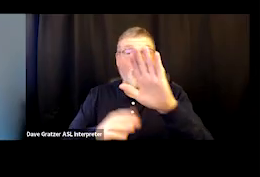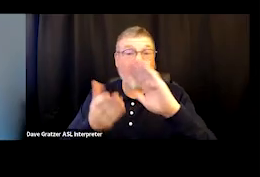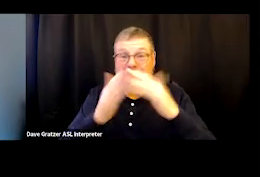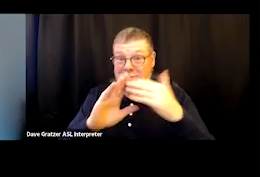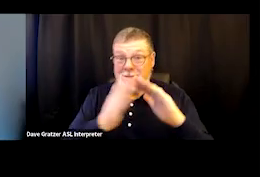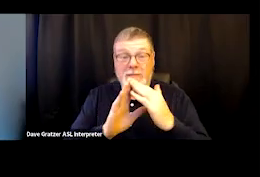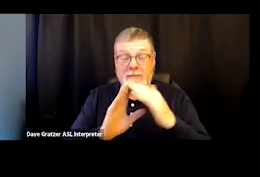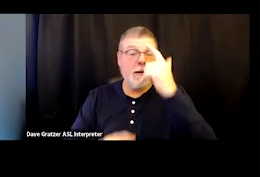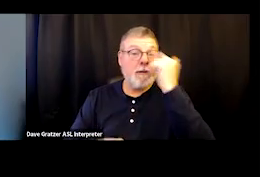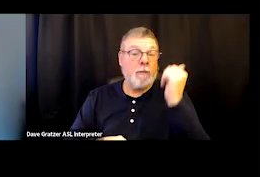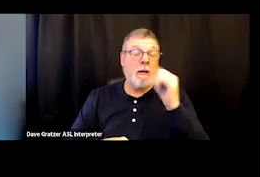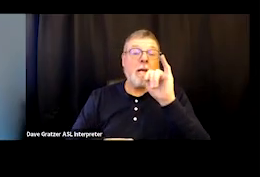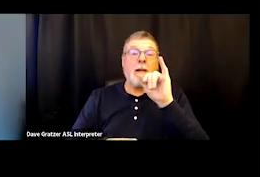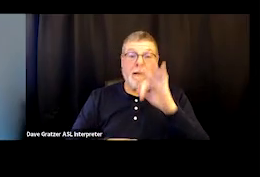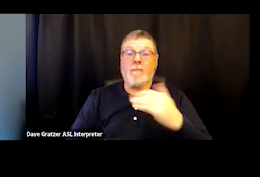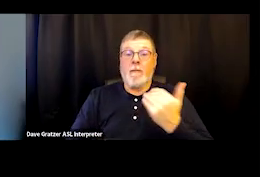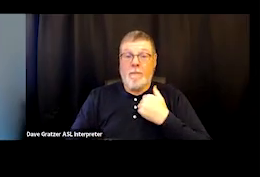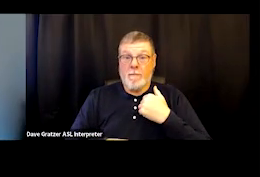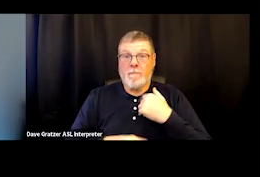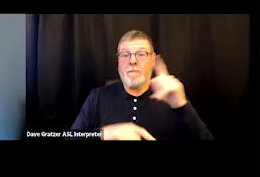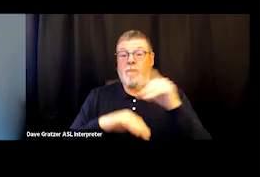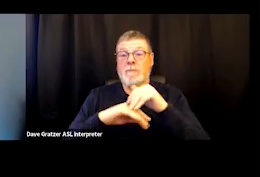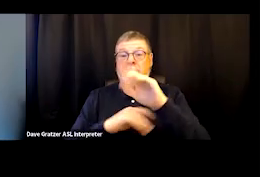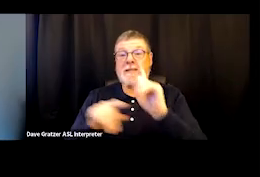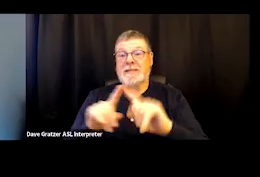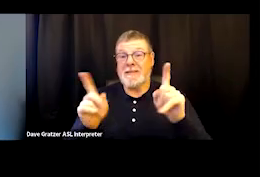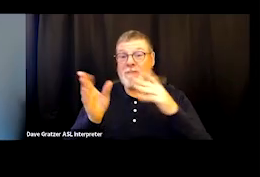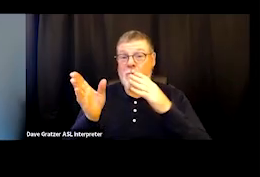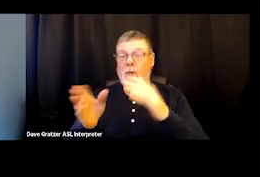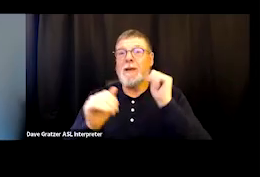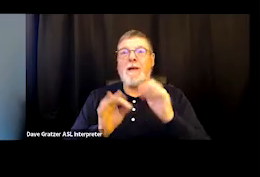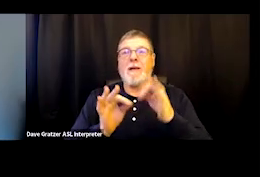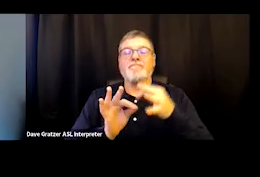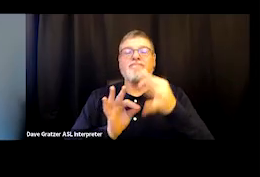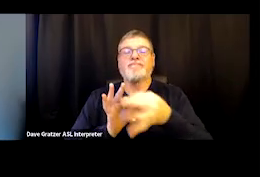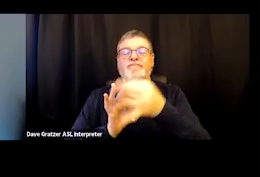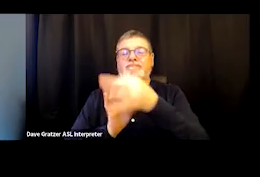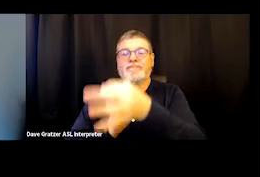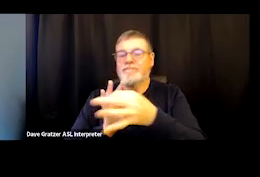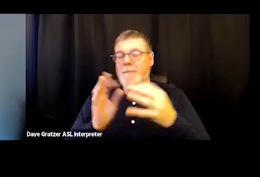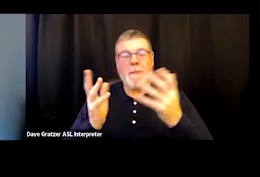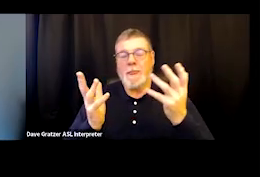Because if there is and you submitted it a different way, it could cause delays and just kind of cause you some